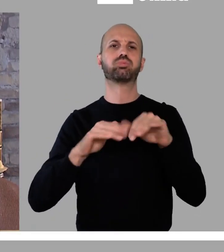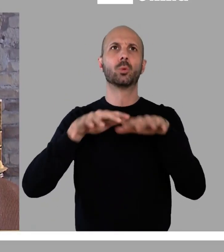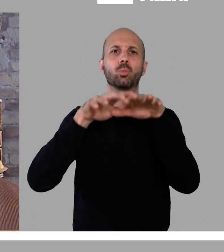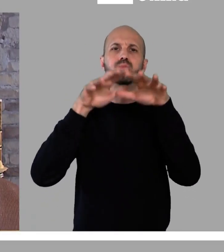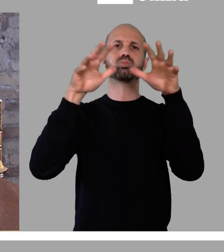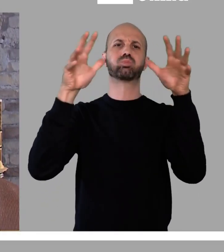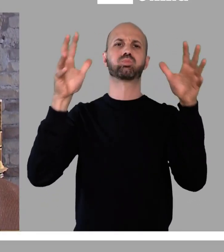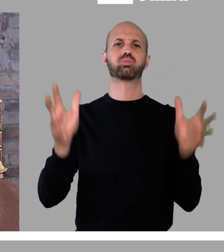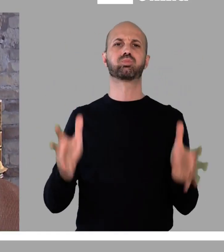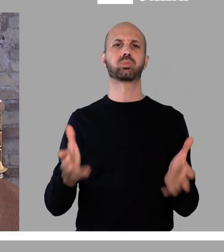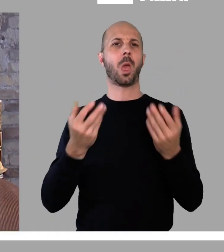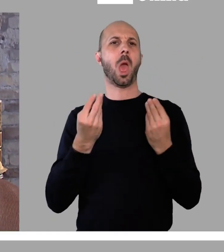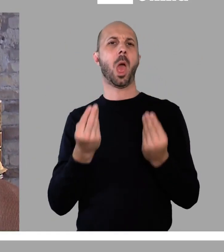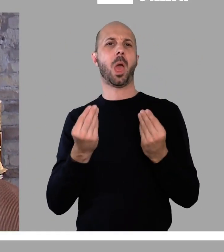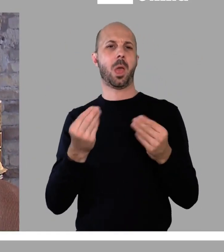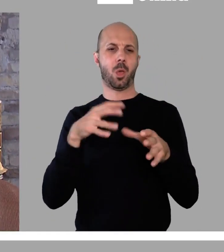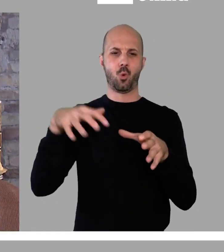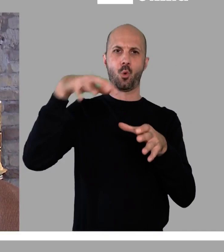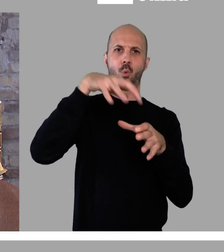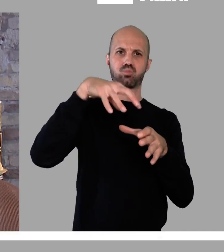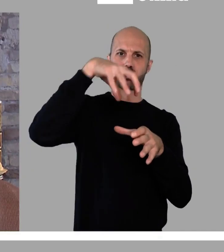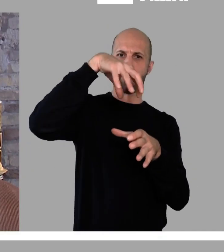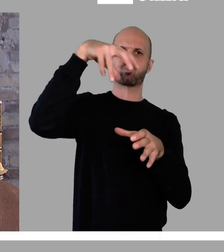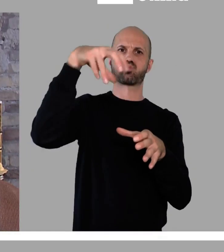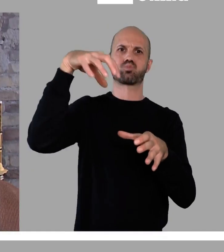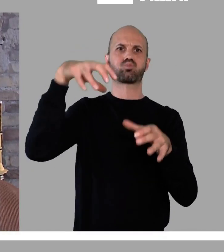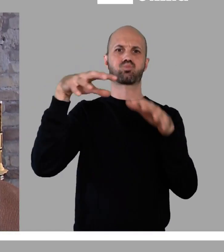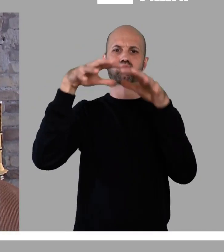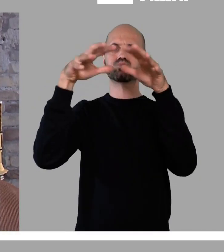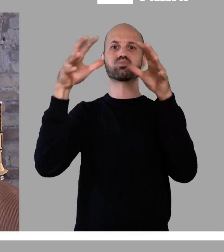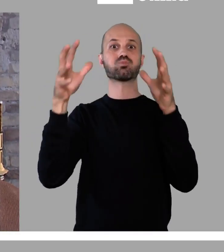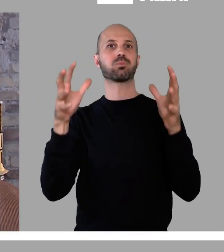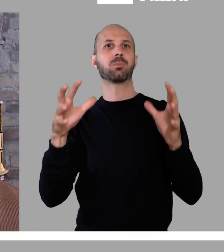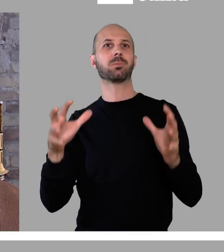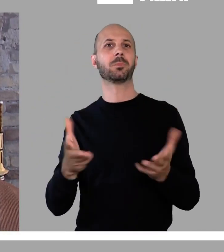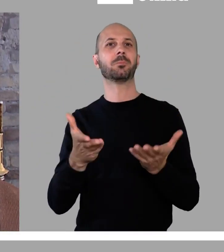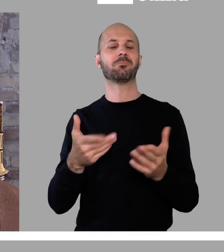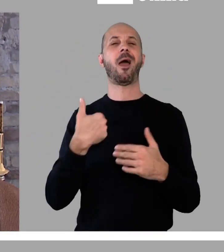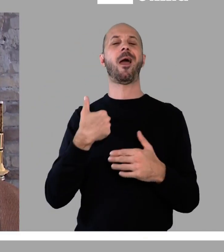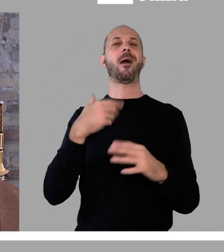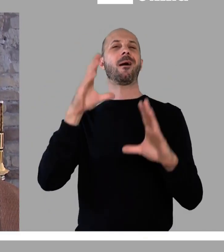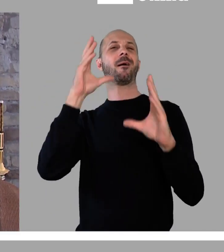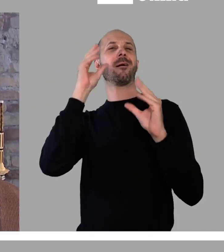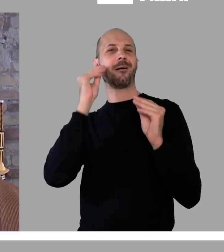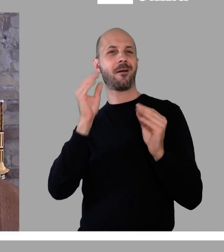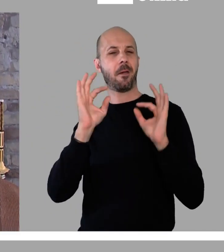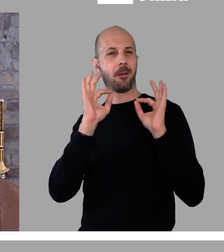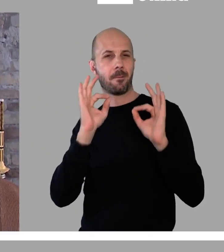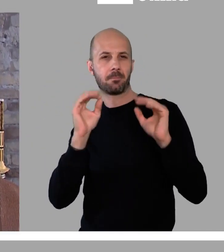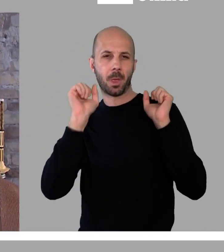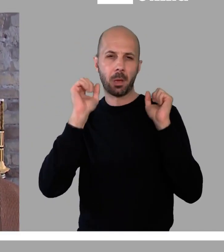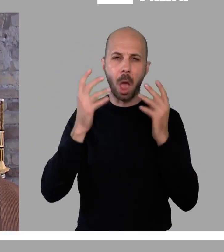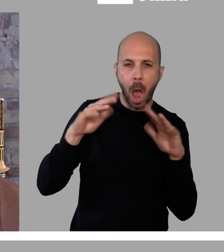the upper dome where it is installed and we can also understand